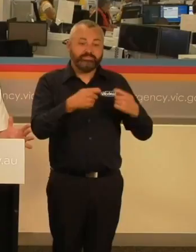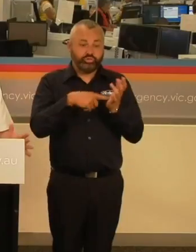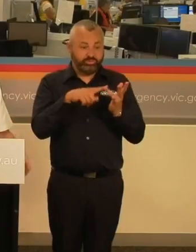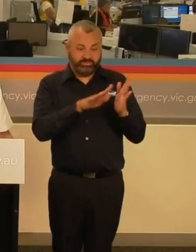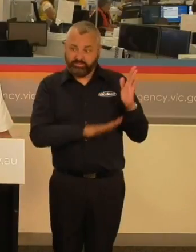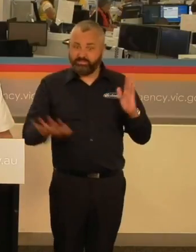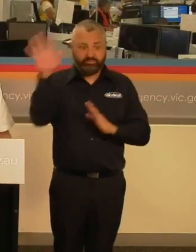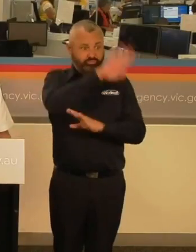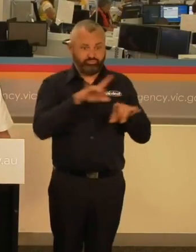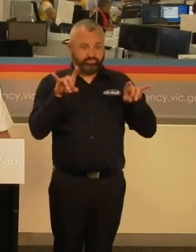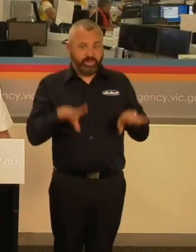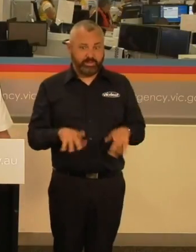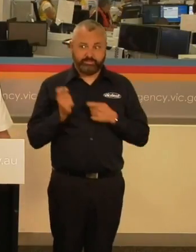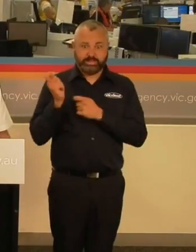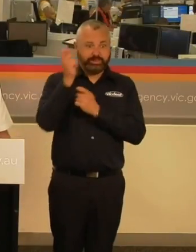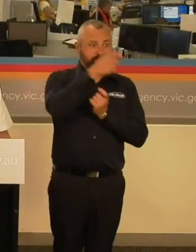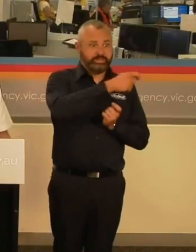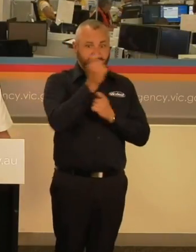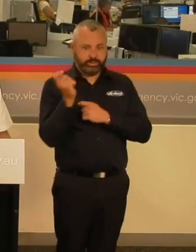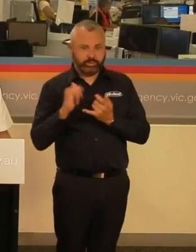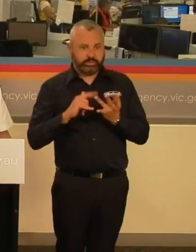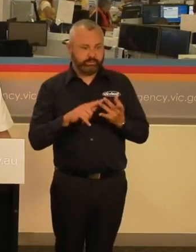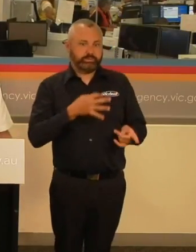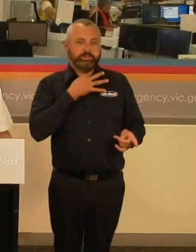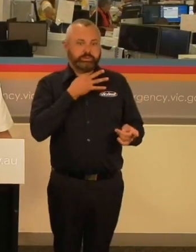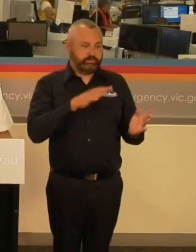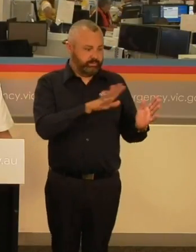into South Australia and obviously the communities down there in the southwest